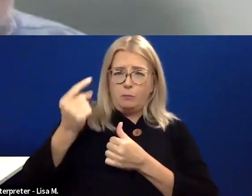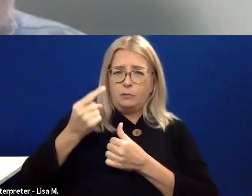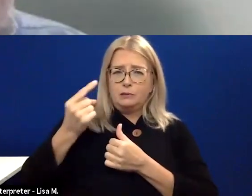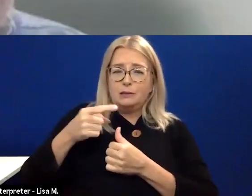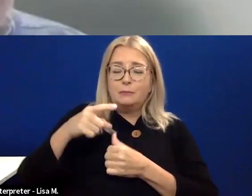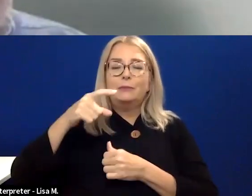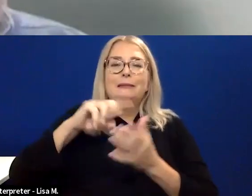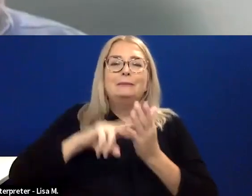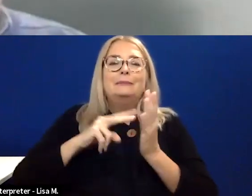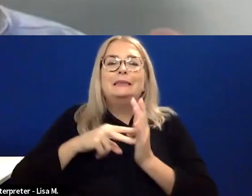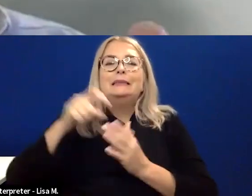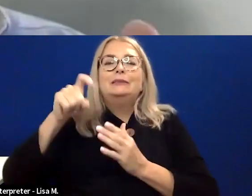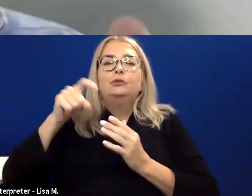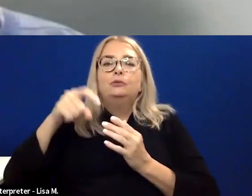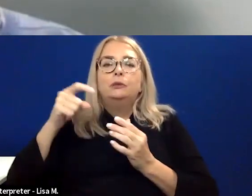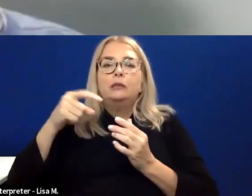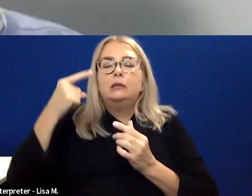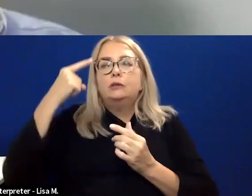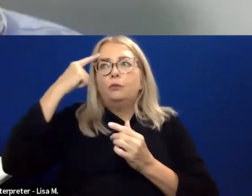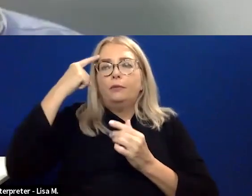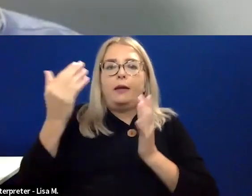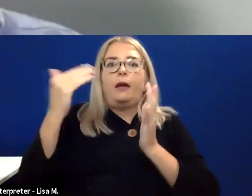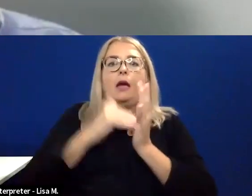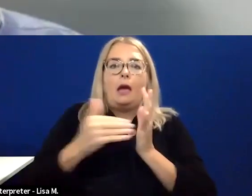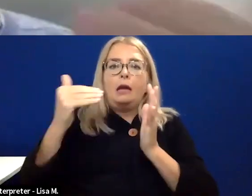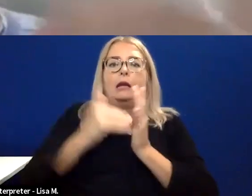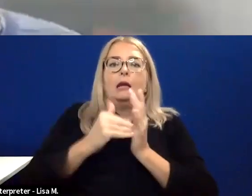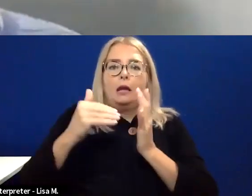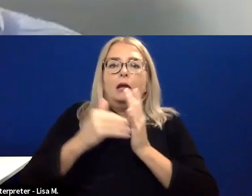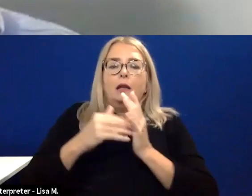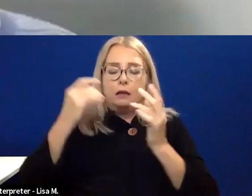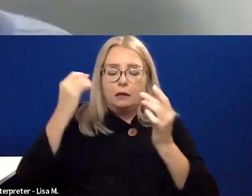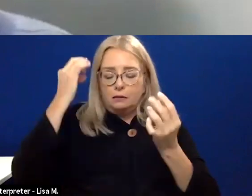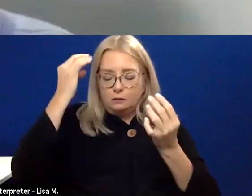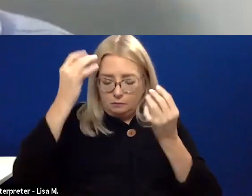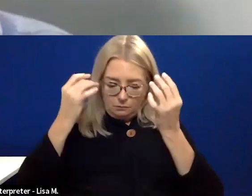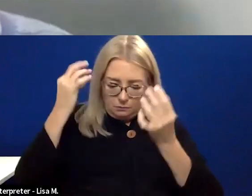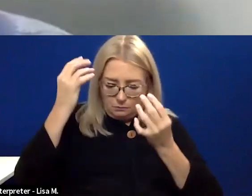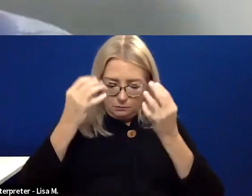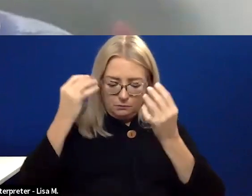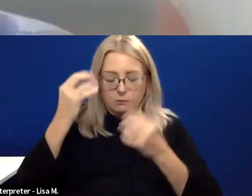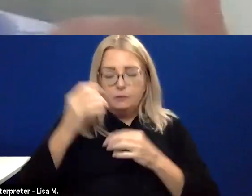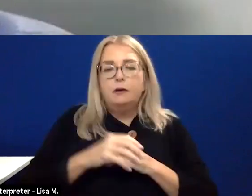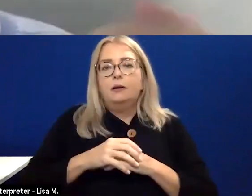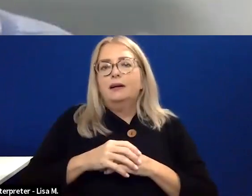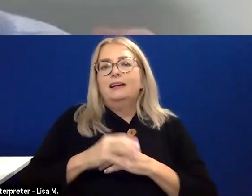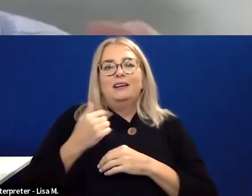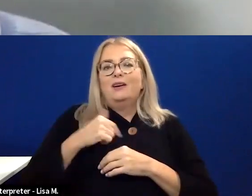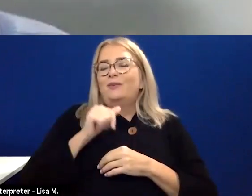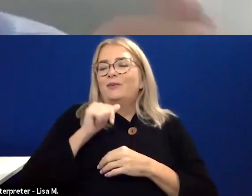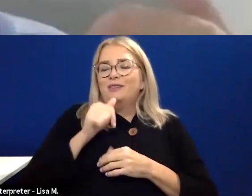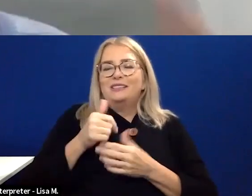problem is that that's deep thinking and we're not very good at that right we're not predisposed to